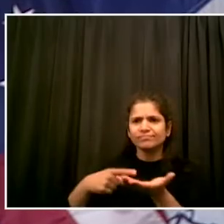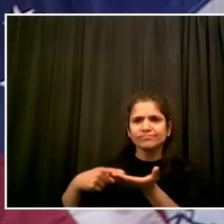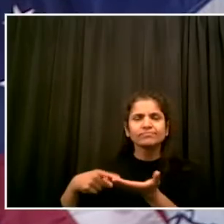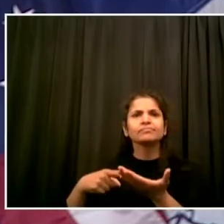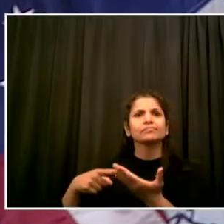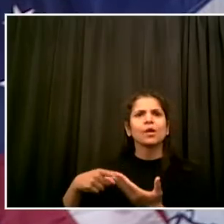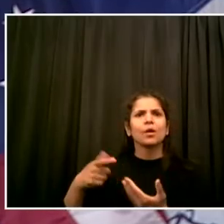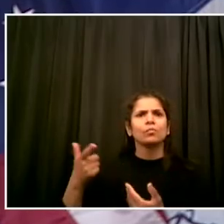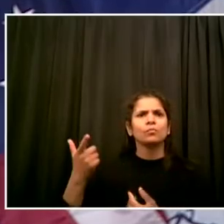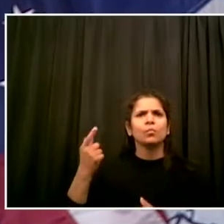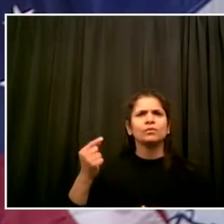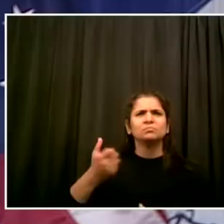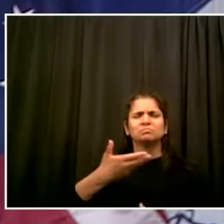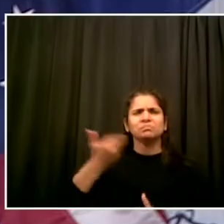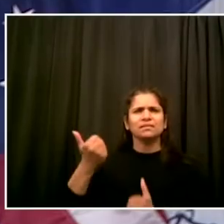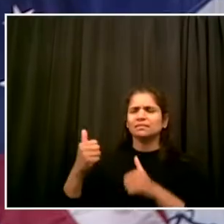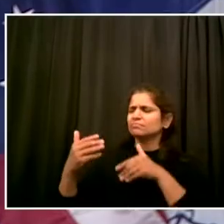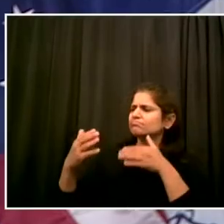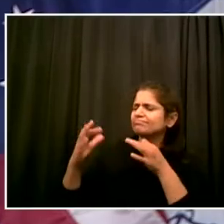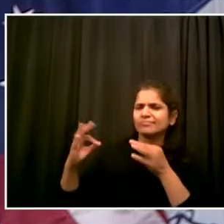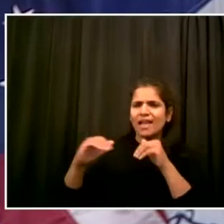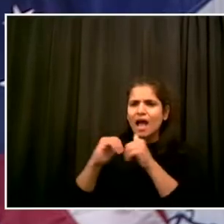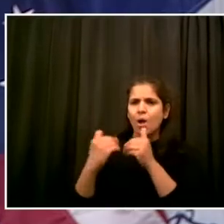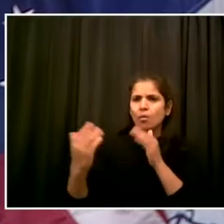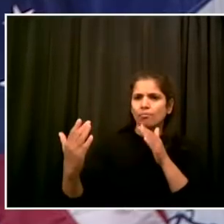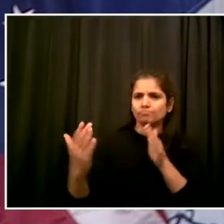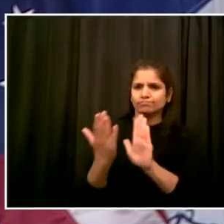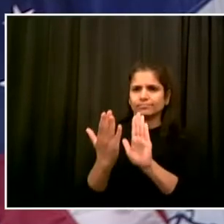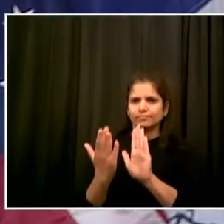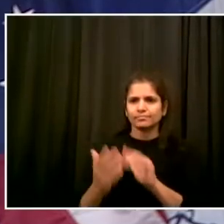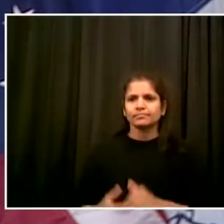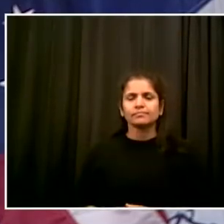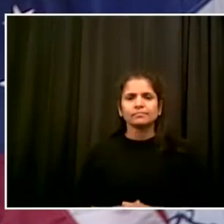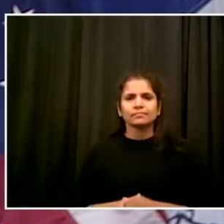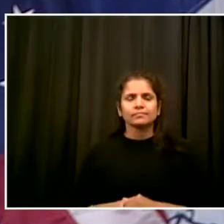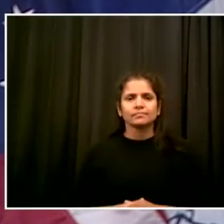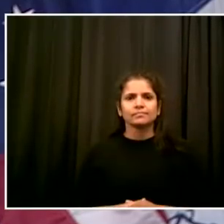CAN COORDINATE TO ACHIEVE THAT GOAL. WE ARE THINKING IN THAT DIRECTION AND